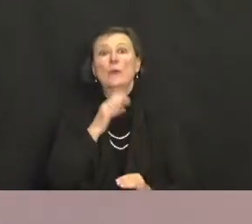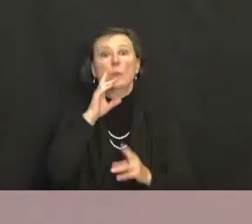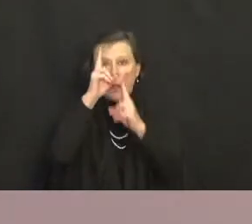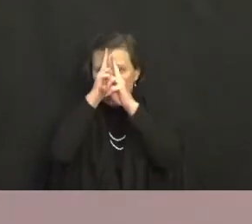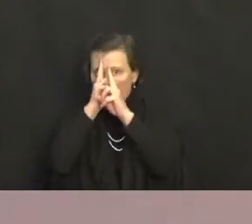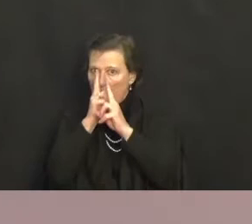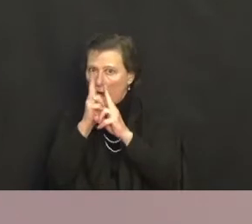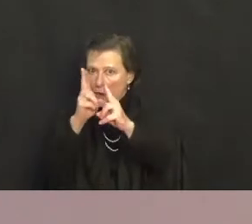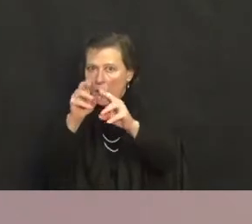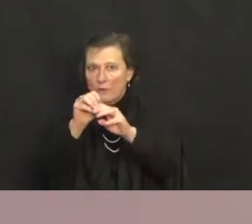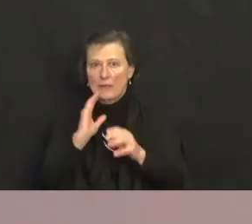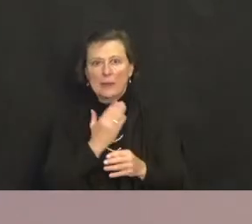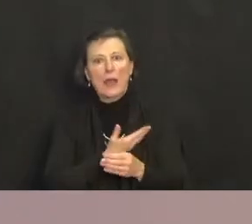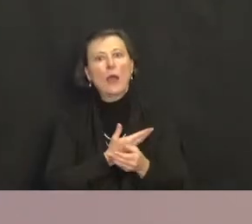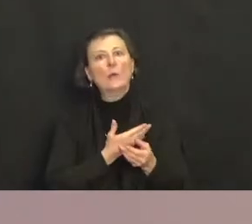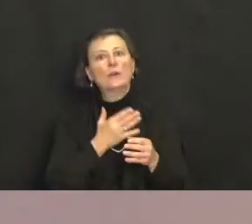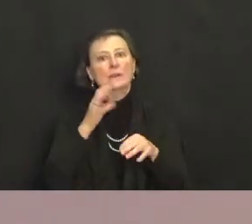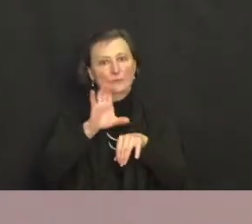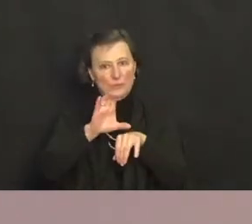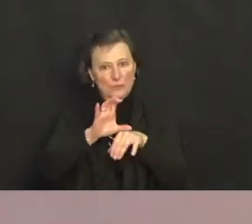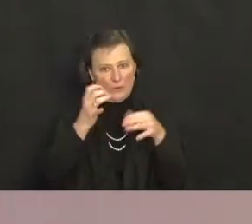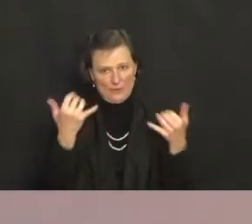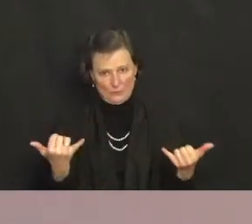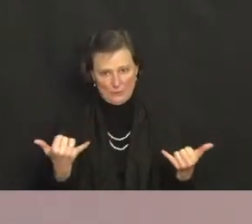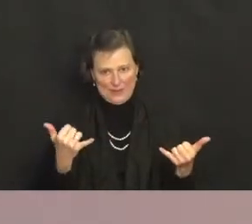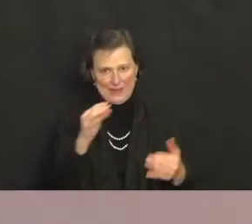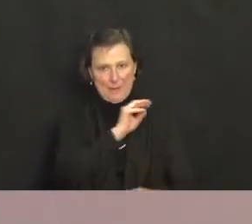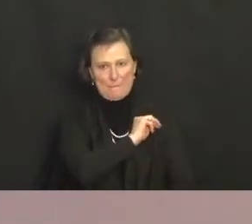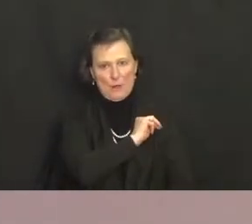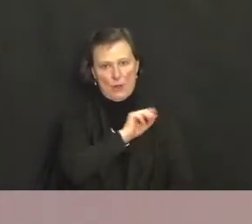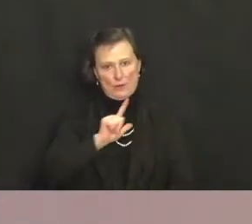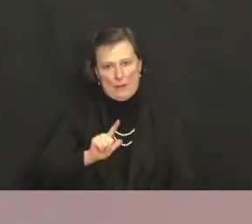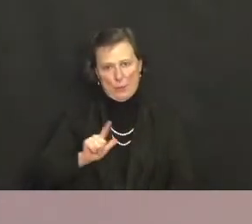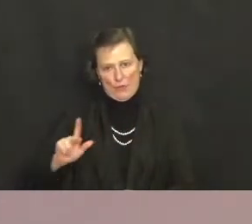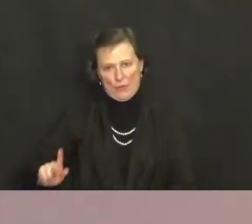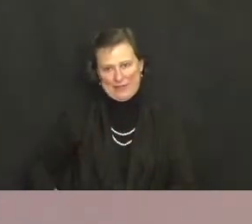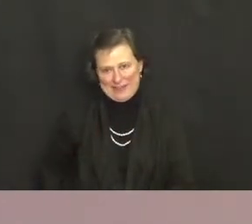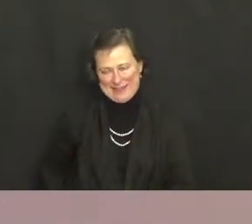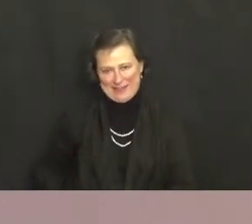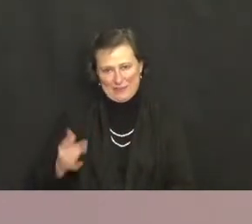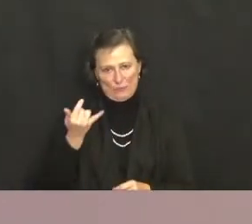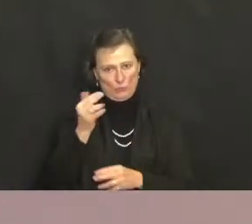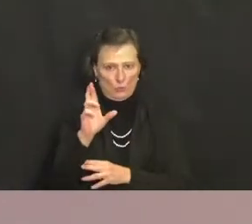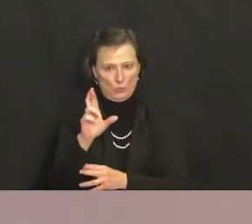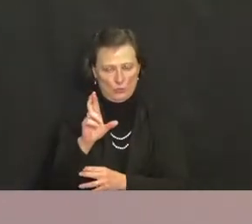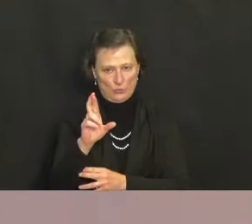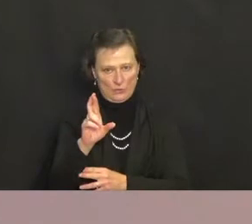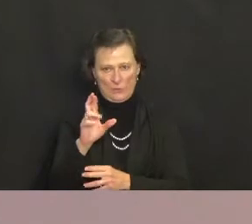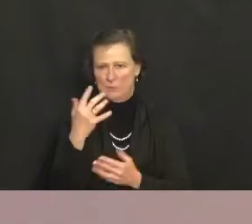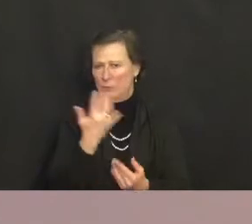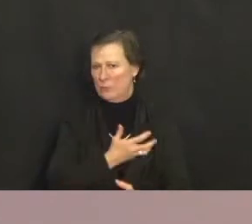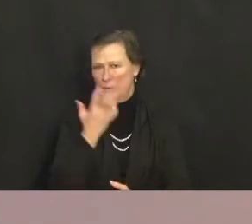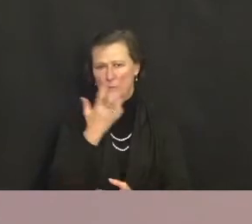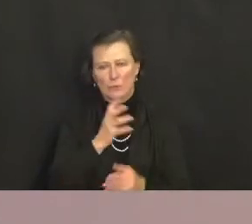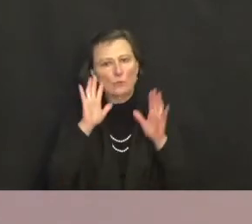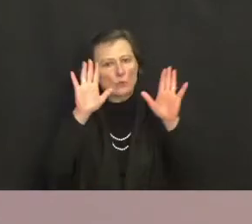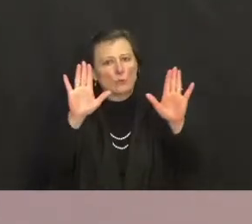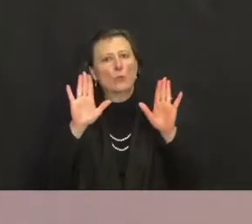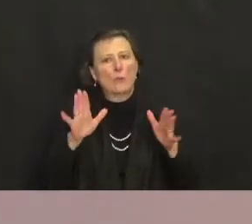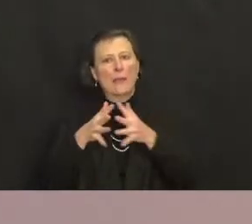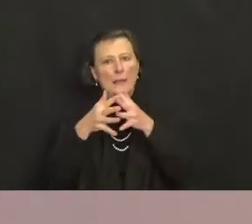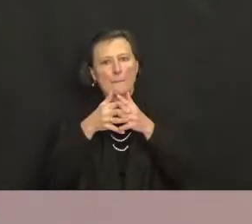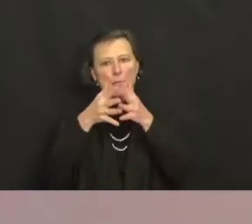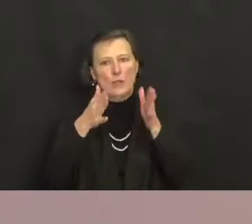in our service today, Martin Luther King Jr. Truly a great American.